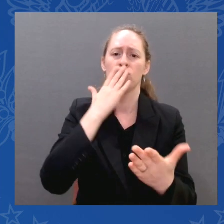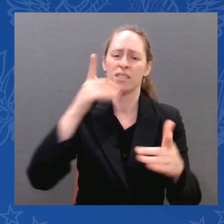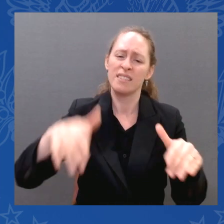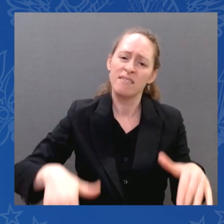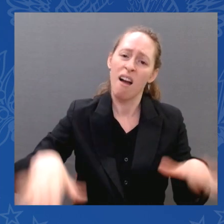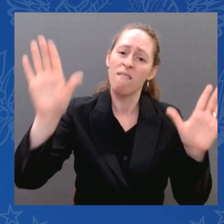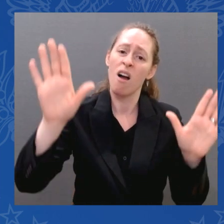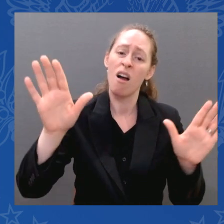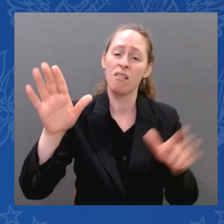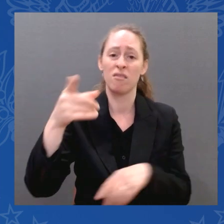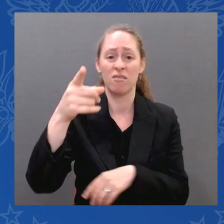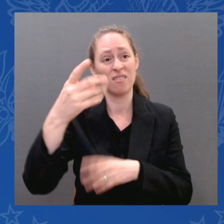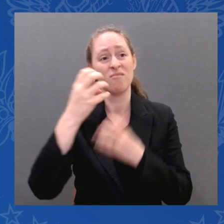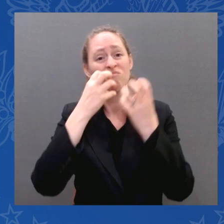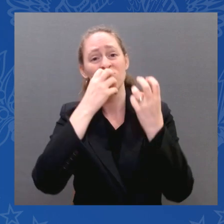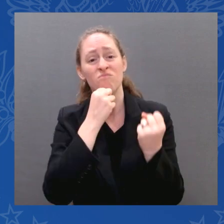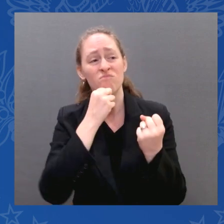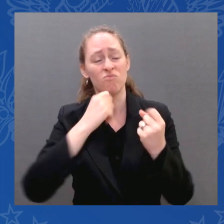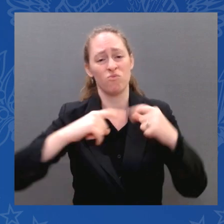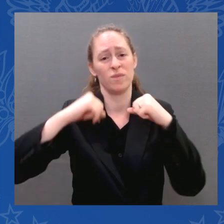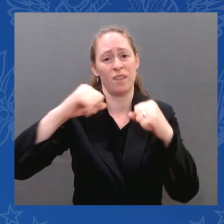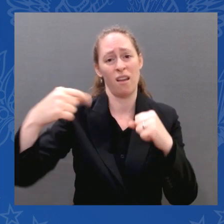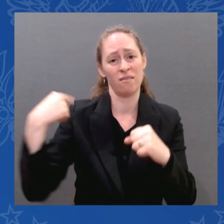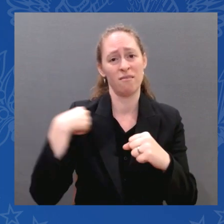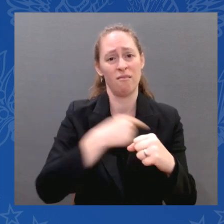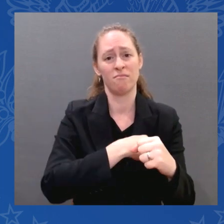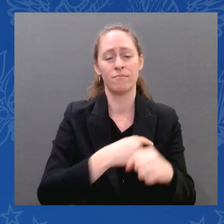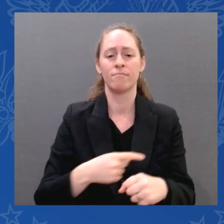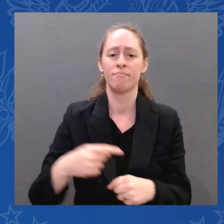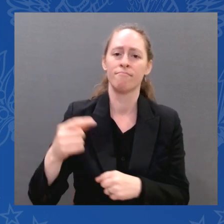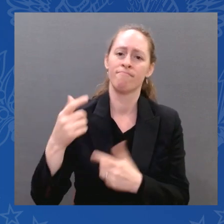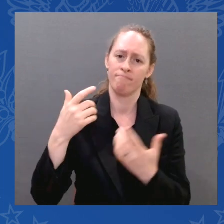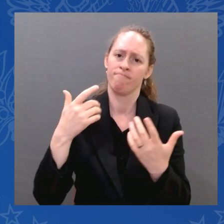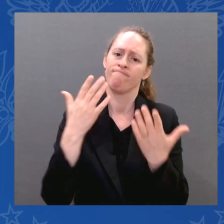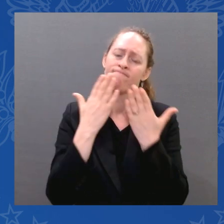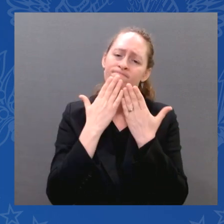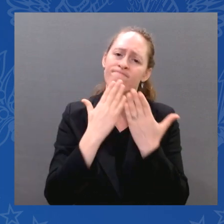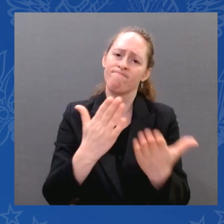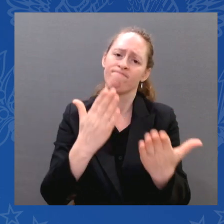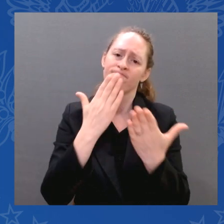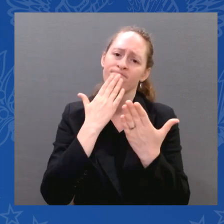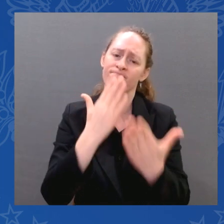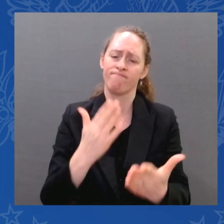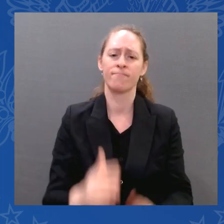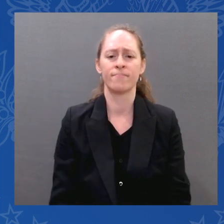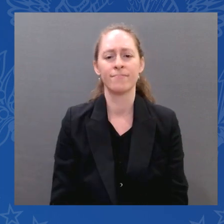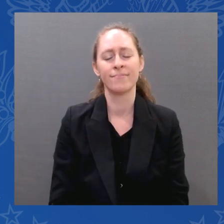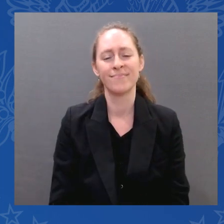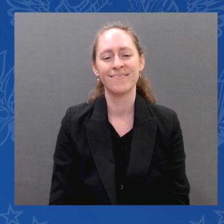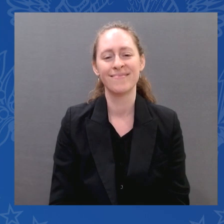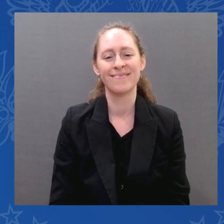You know, you're the best America has to offer. That's not hyperbole. You're the best America has to offer.